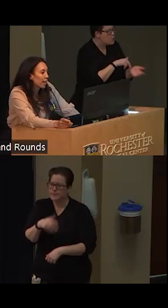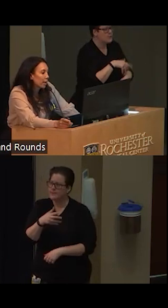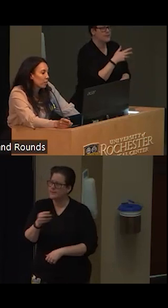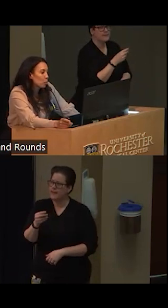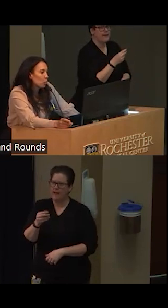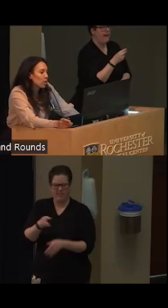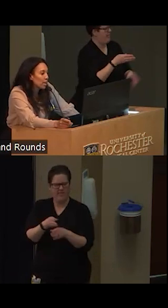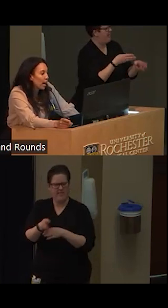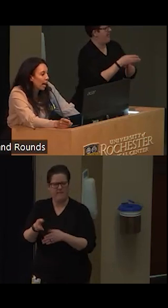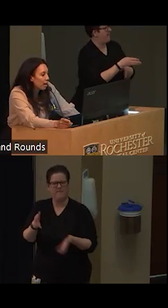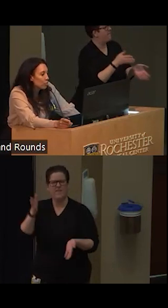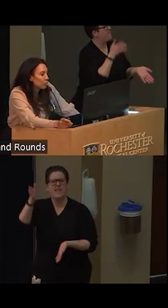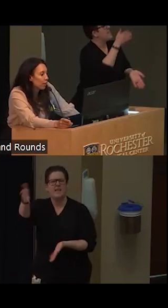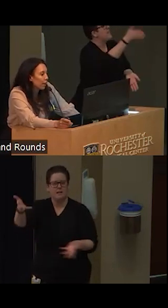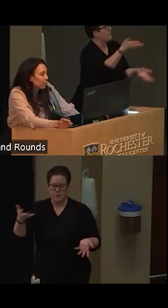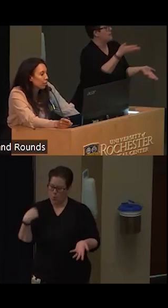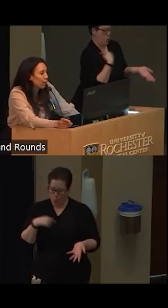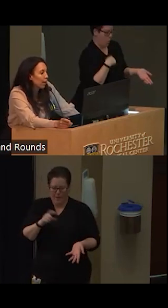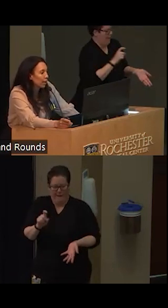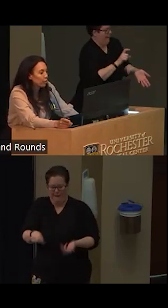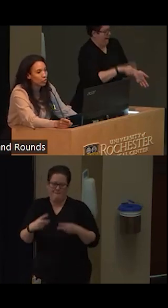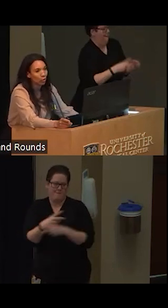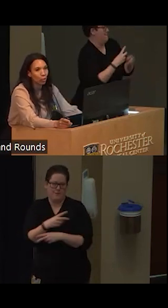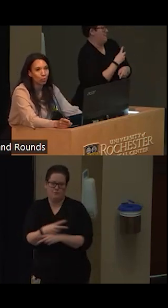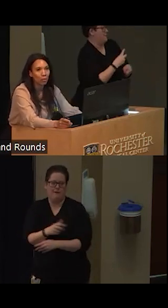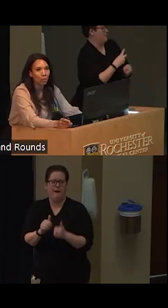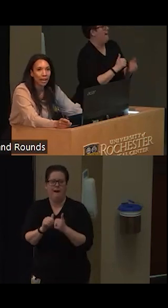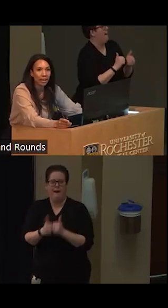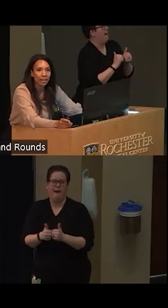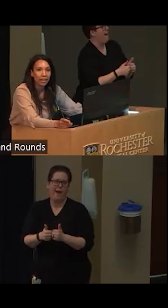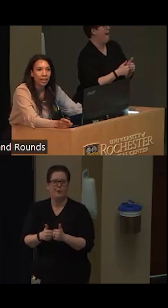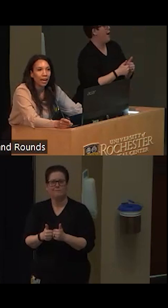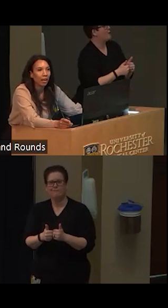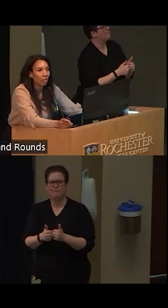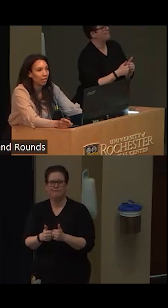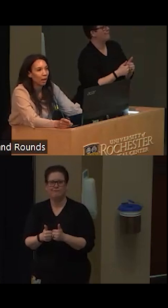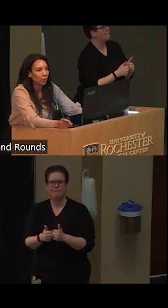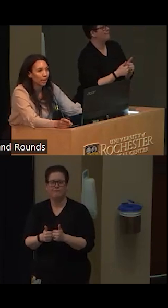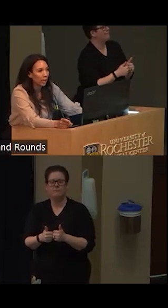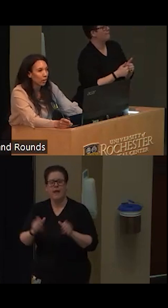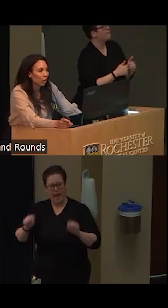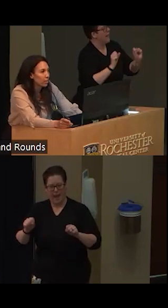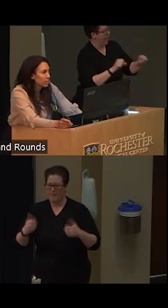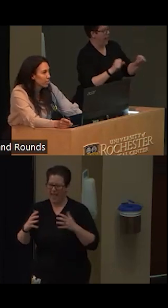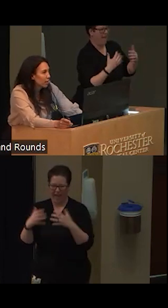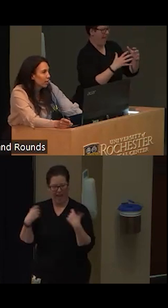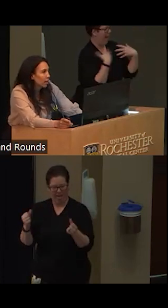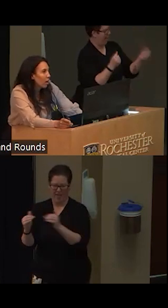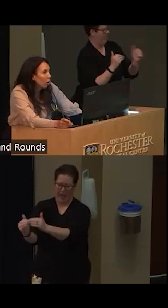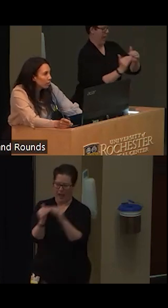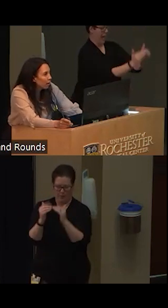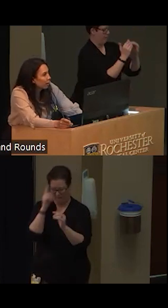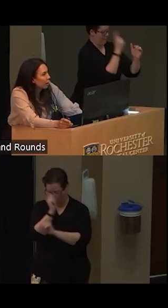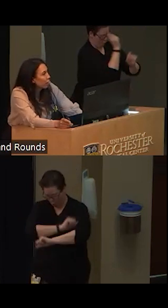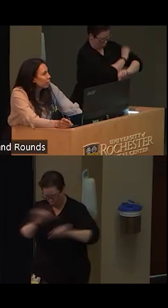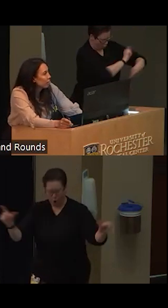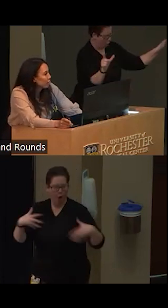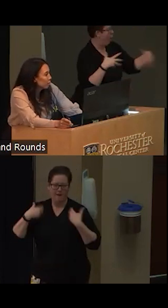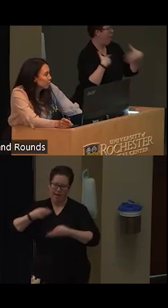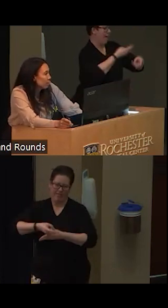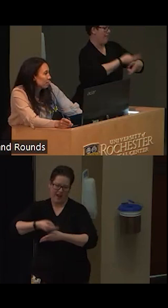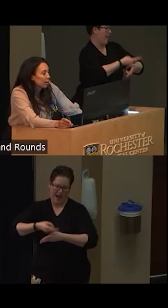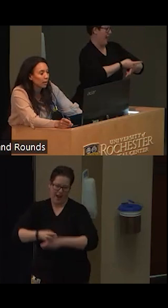headed we have to find a way to provide Health Equity across all of Health Care very specific